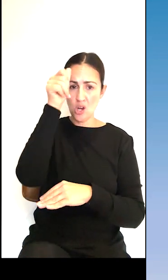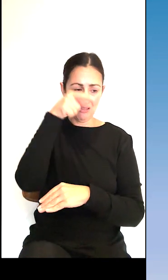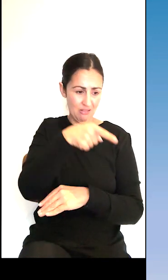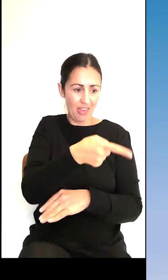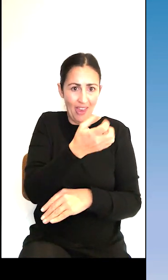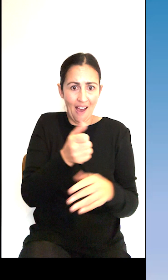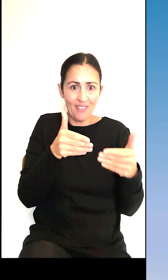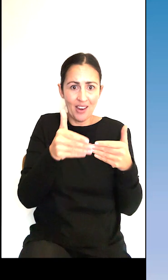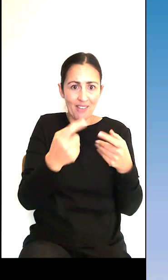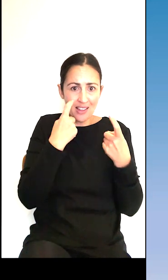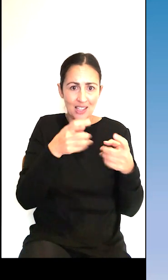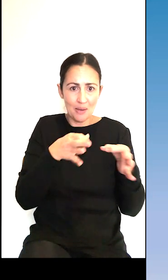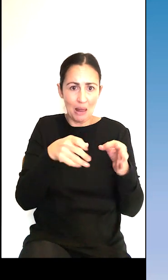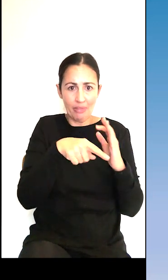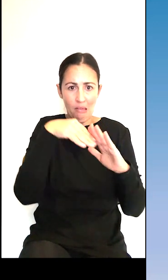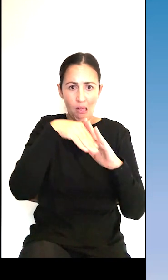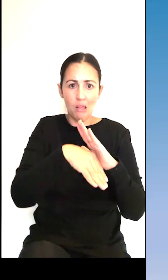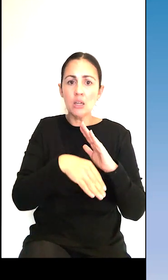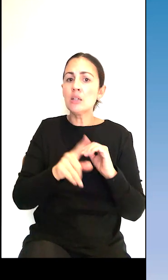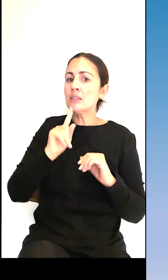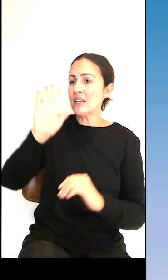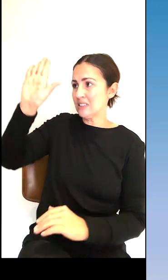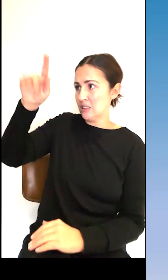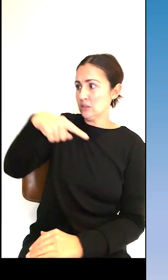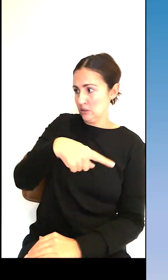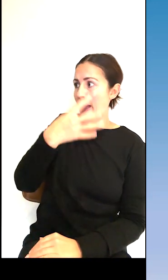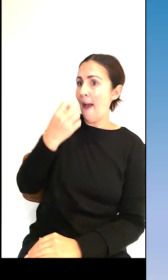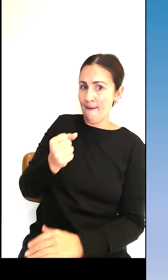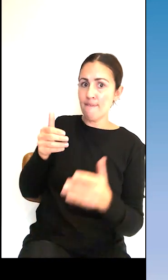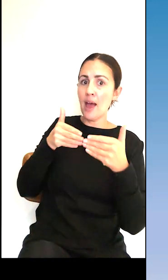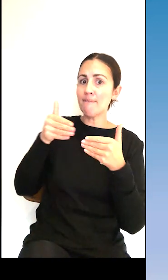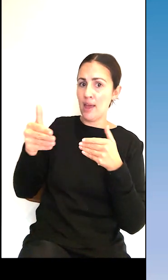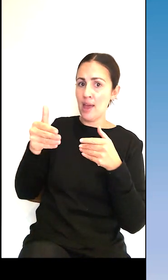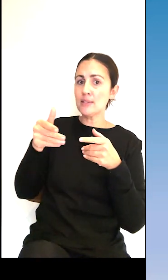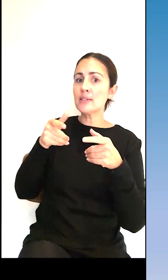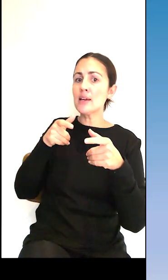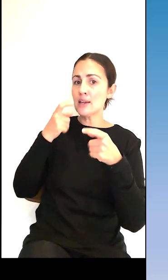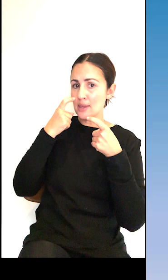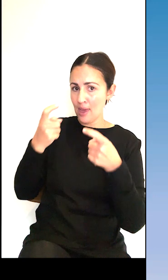and actually highlight the fact we do have an advance care plan or we have an advance care directive. It is on their My Health Record.